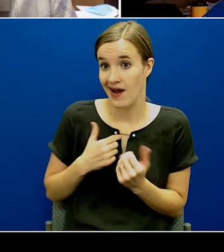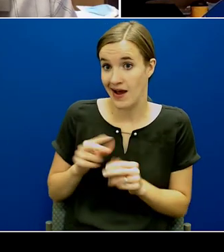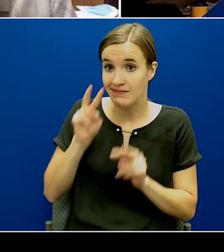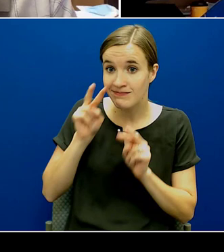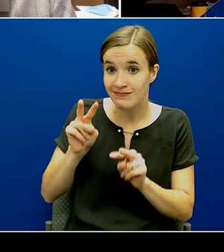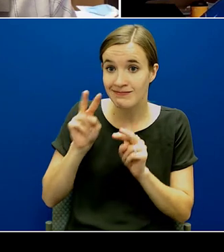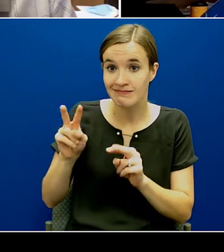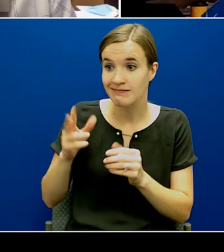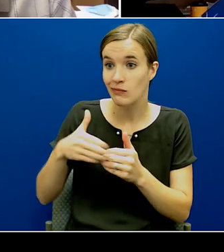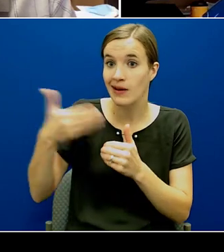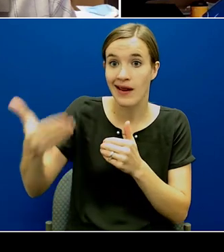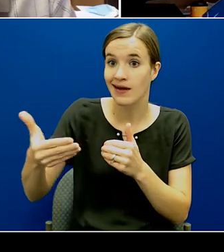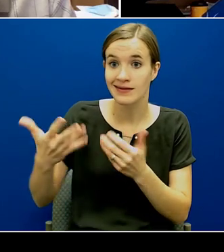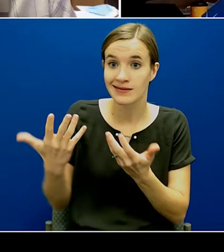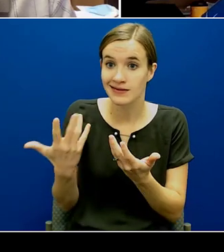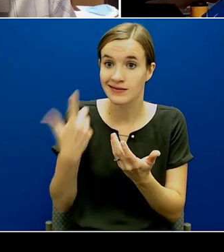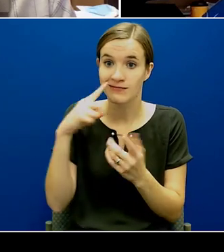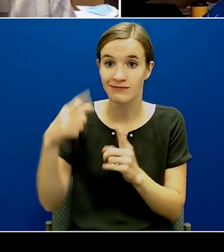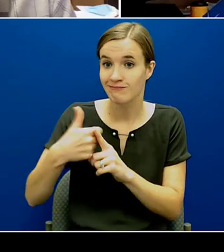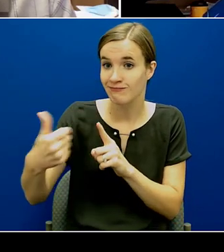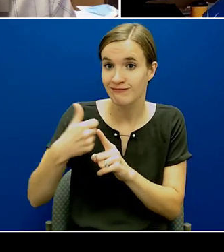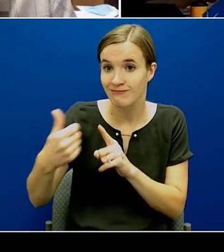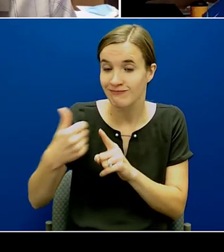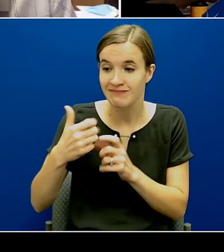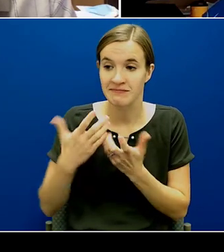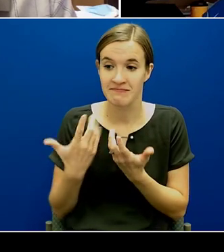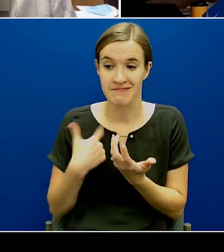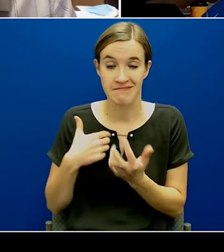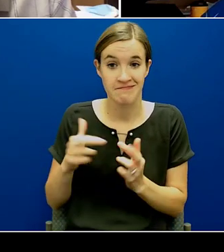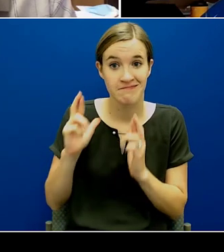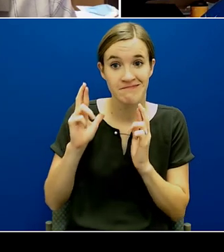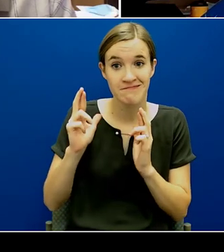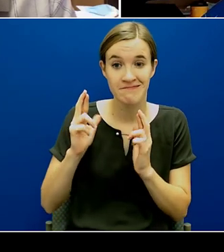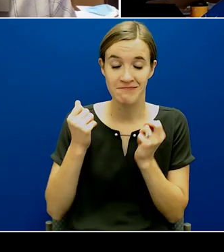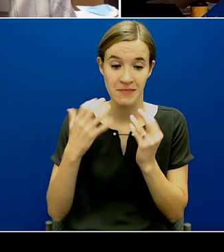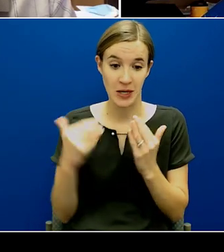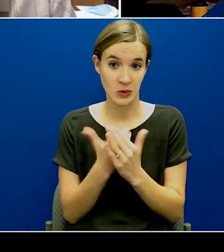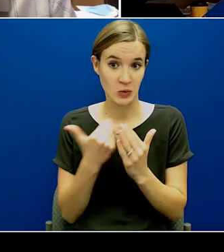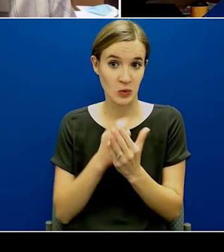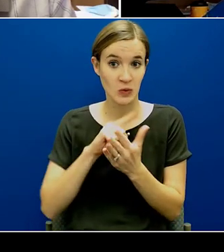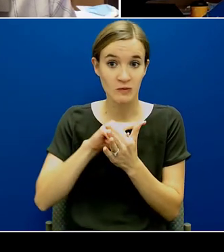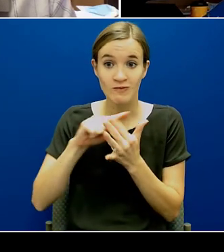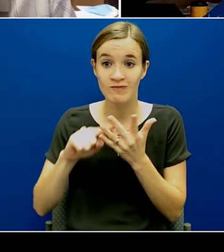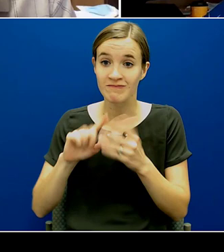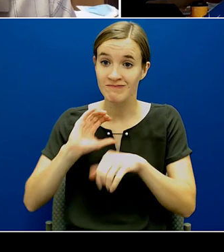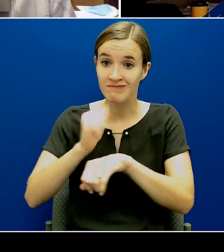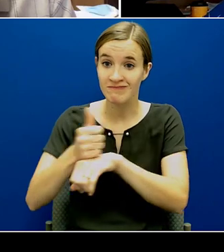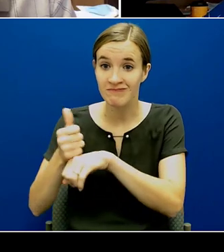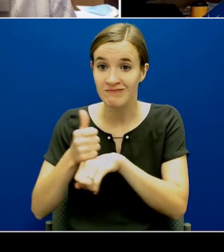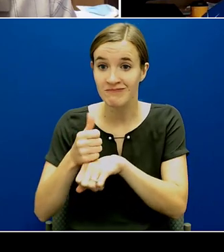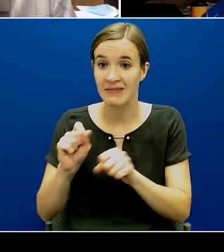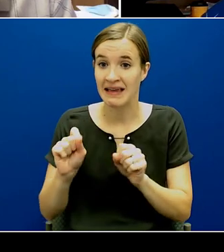little while to get things moving. But you know, as Twin Falls grows, I can just see uh,